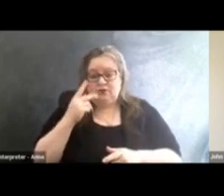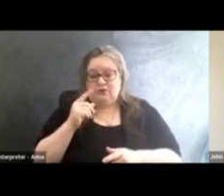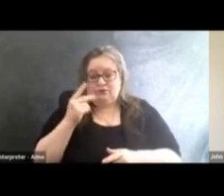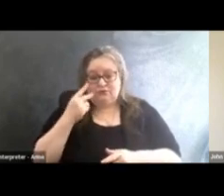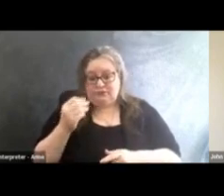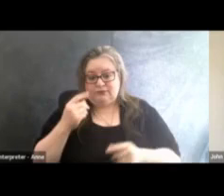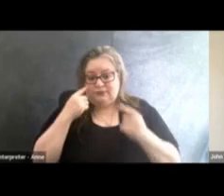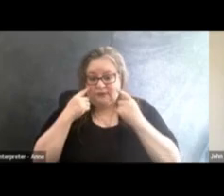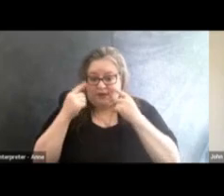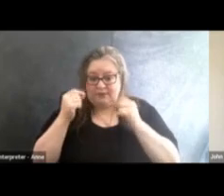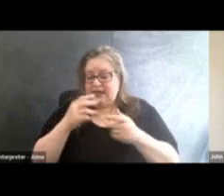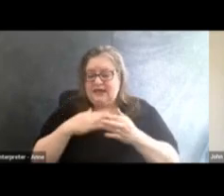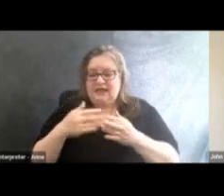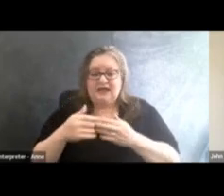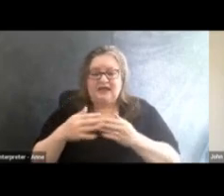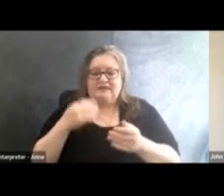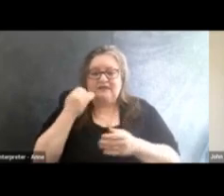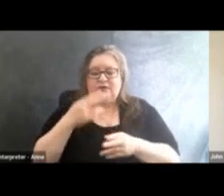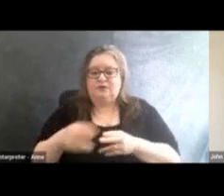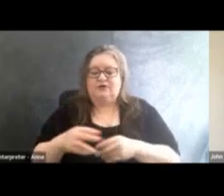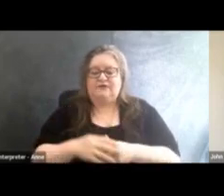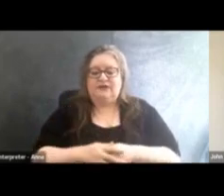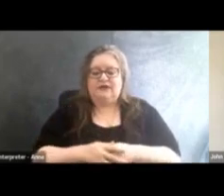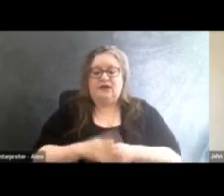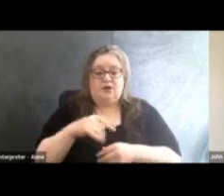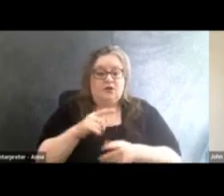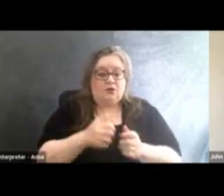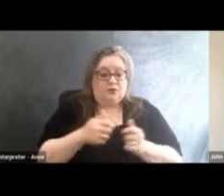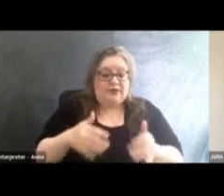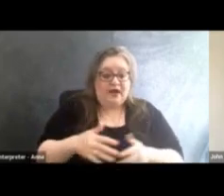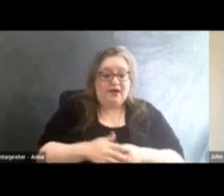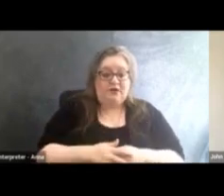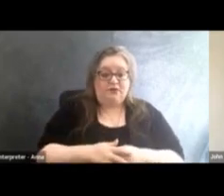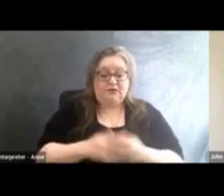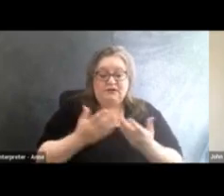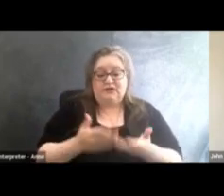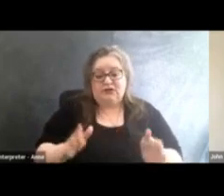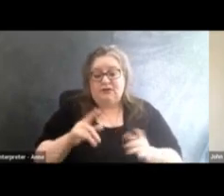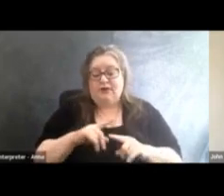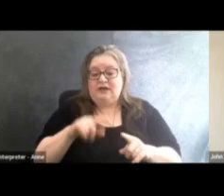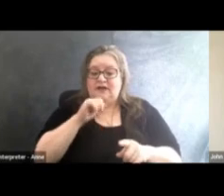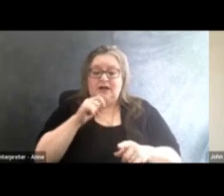even if it was briefly. Those without it, in general, but not exclusively, will be less